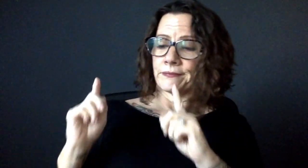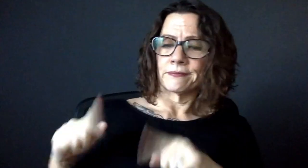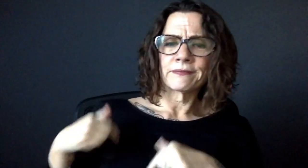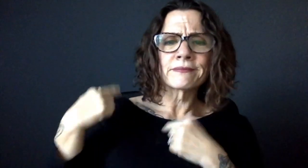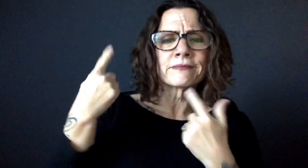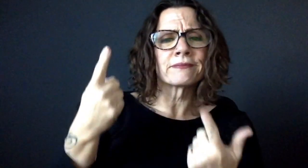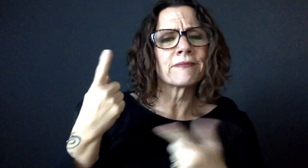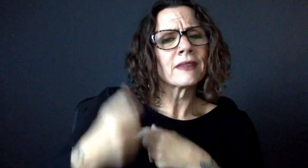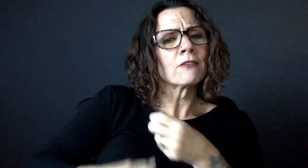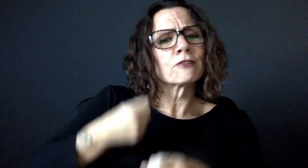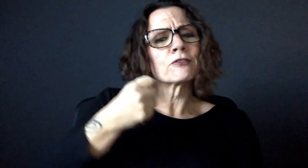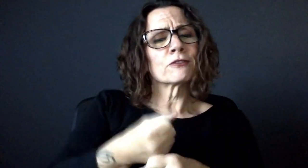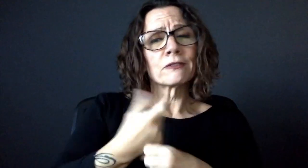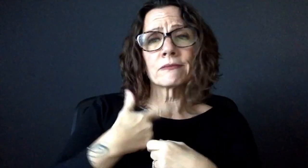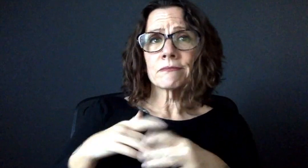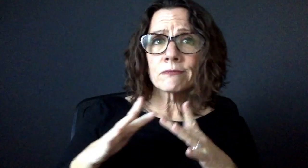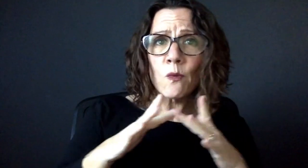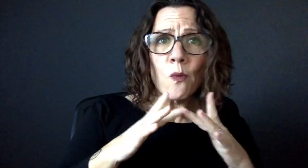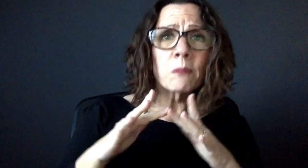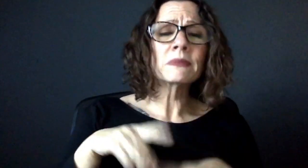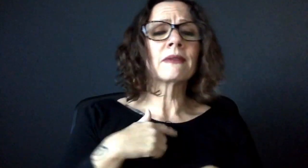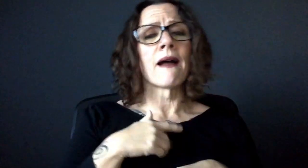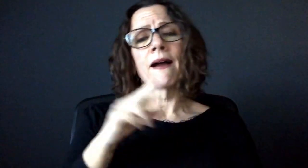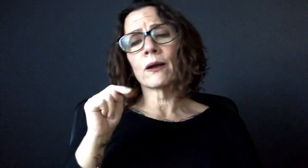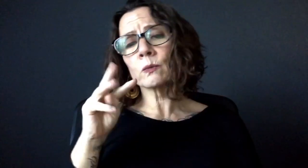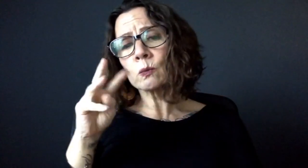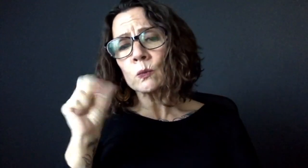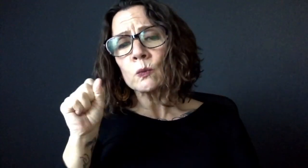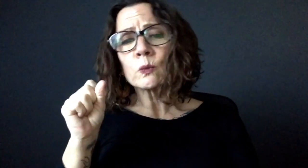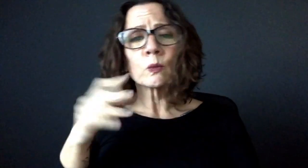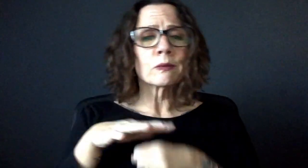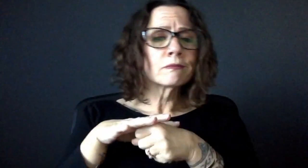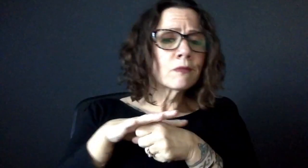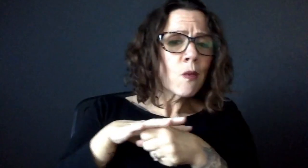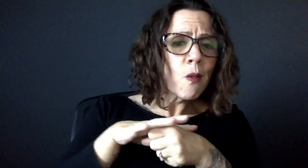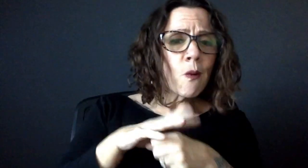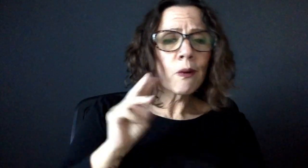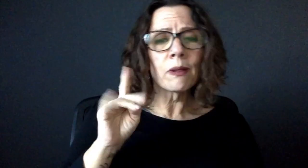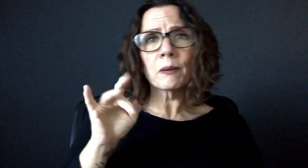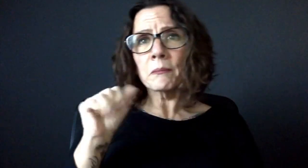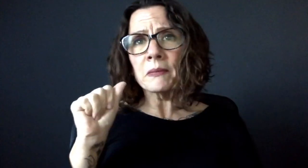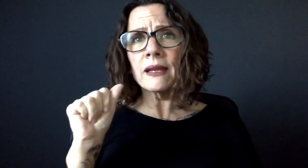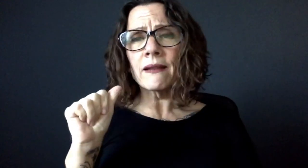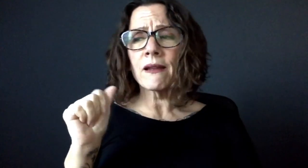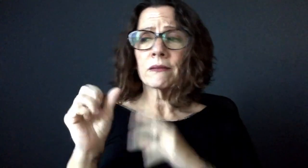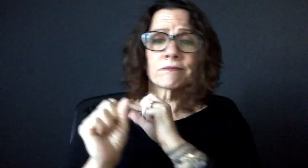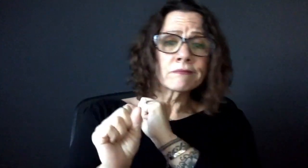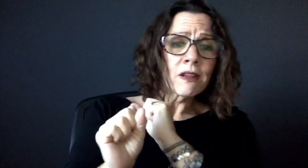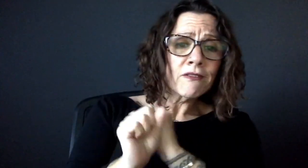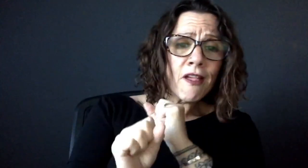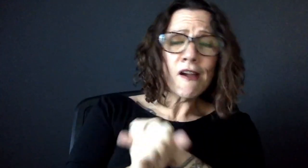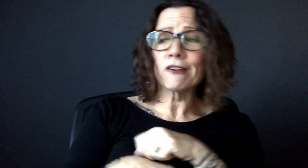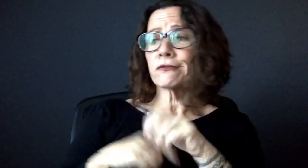In recent years, on websites and new media locales, on flyers